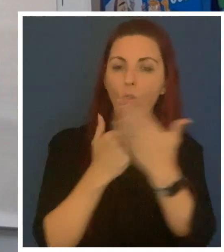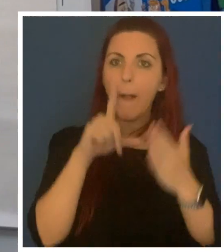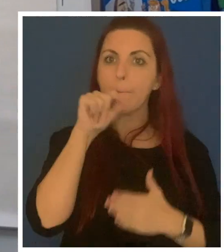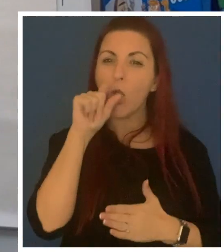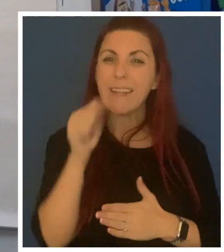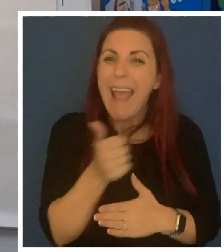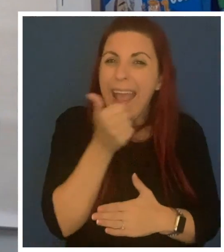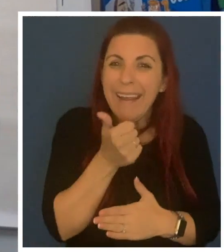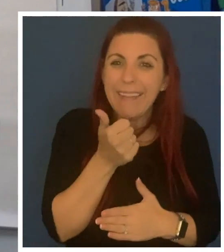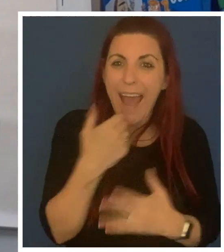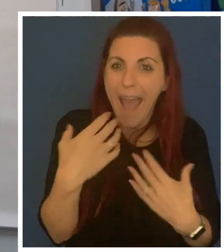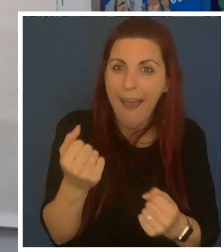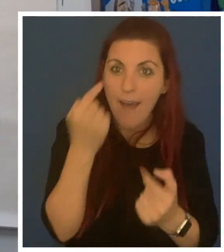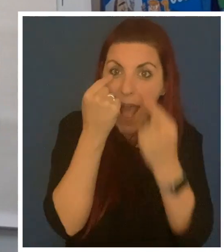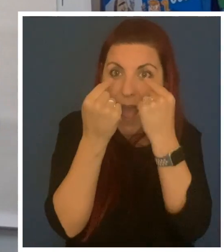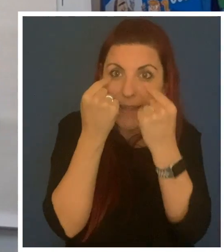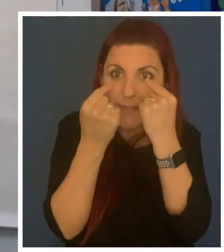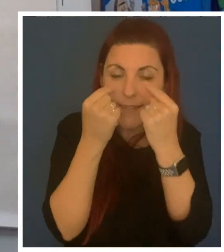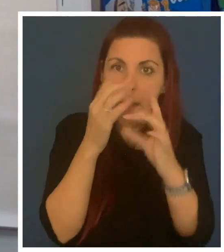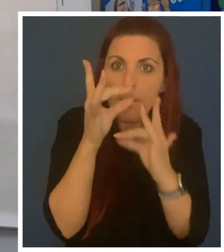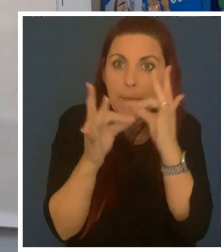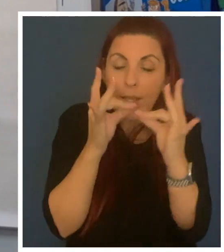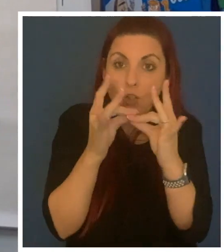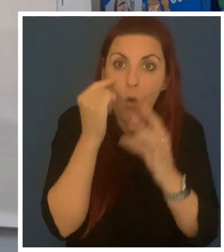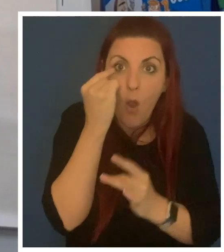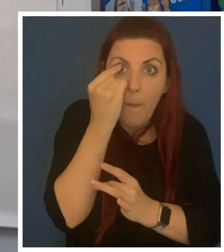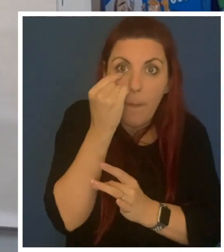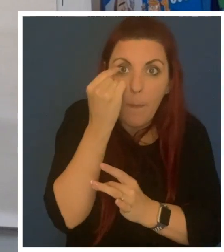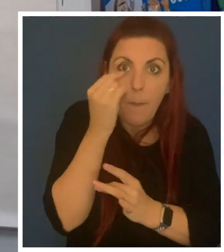whenever you're drawing the eye draw a little pupil and then put a little highlight